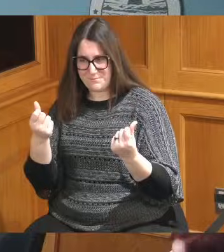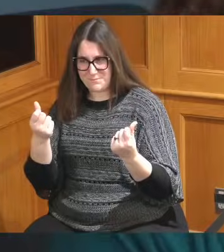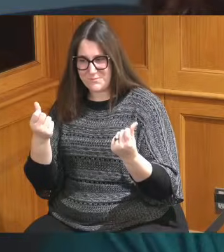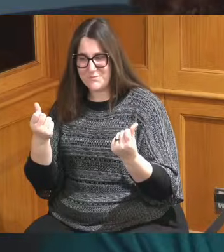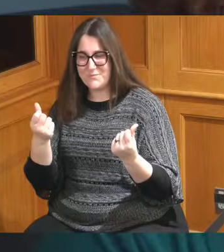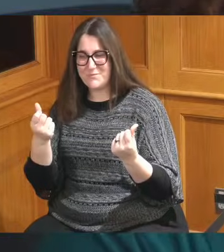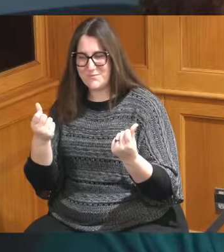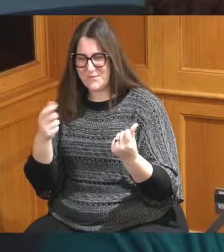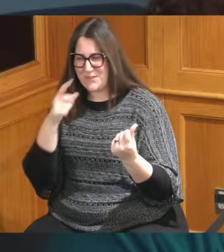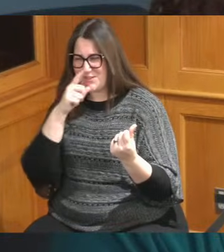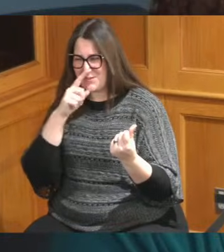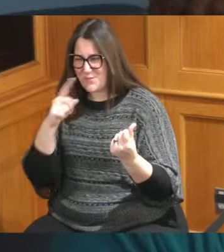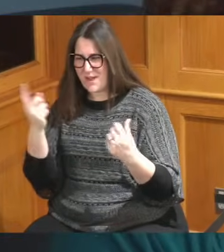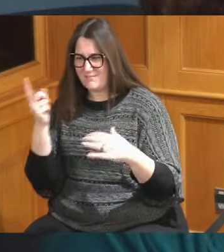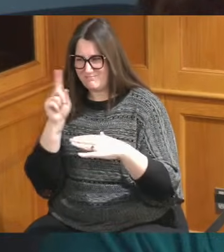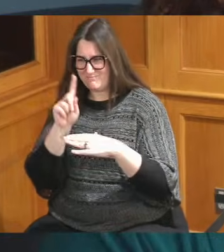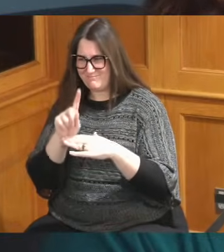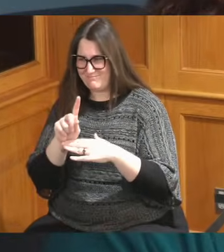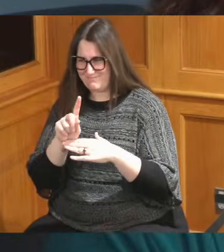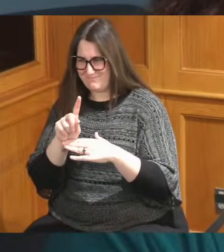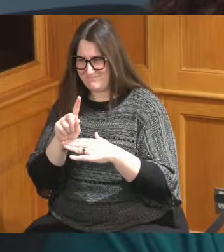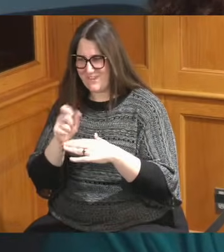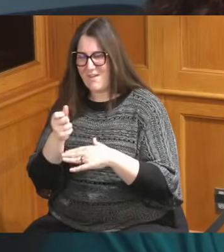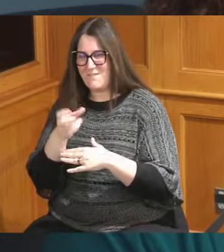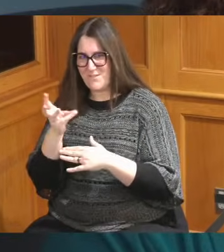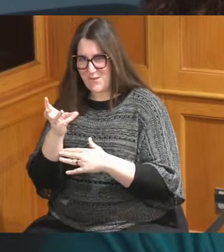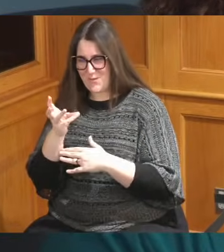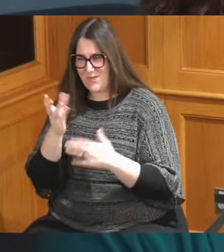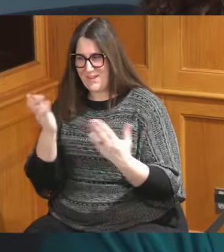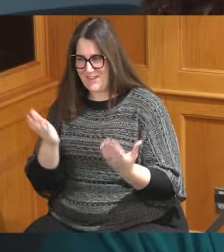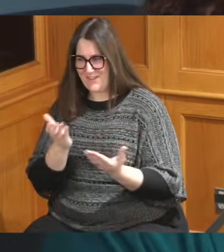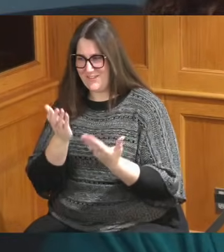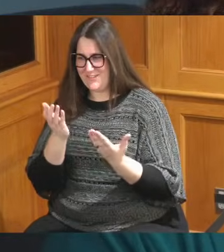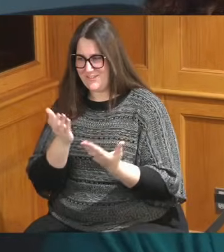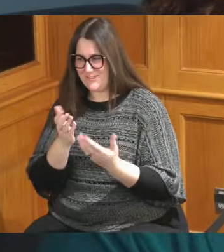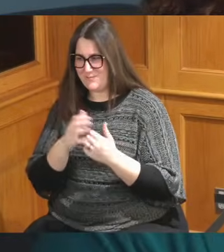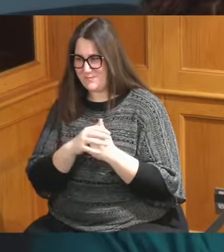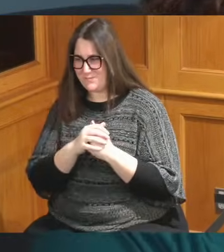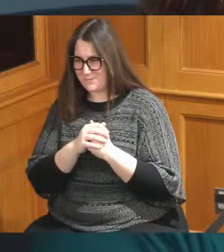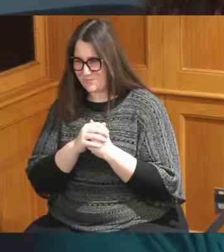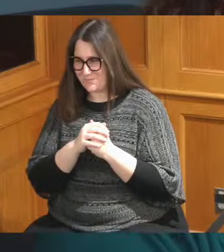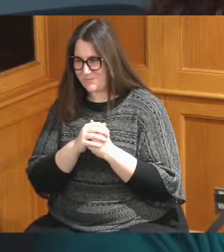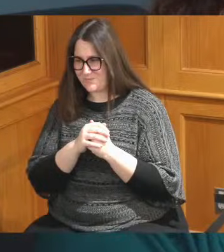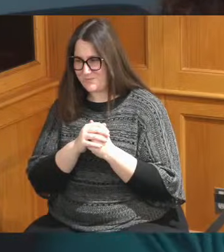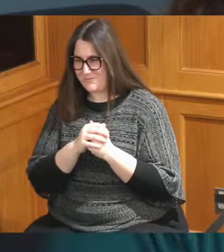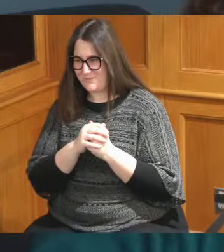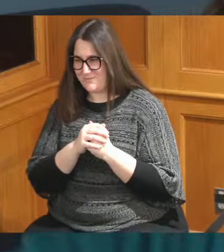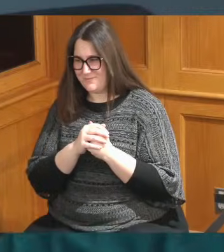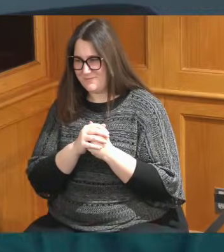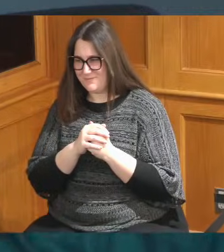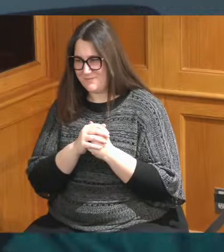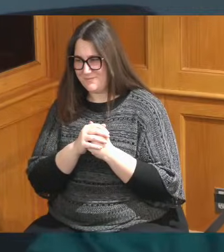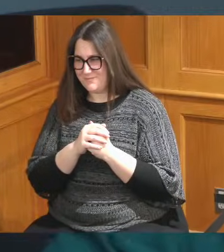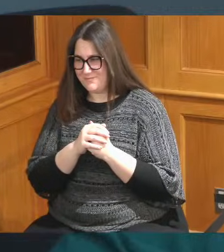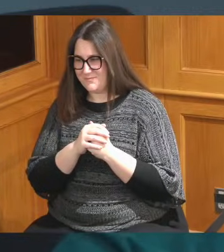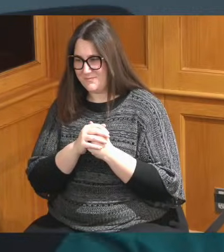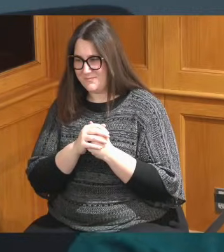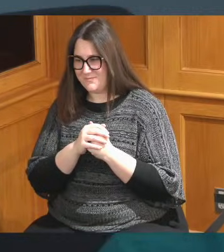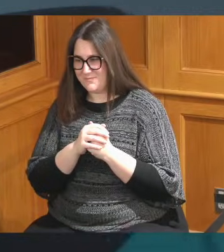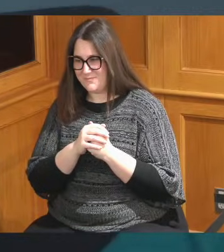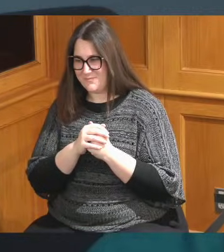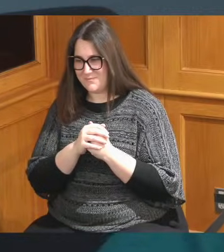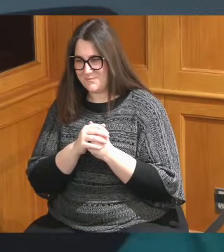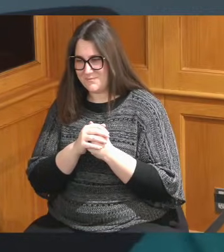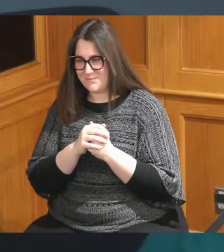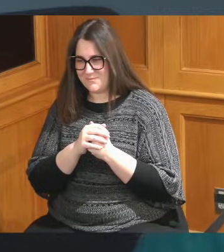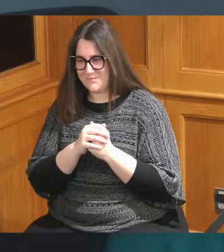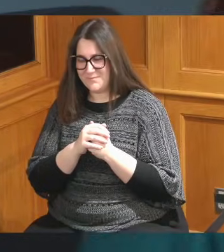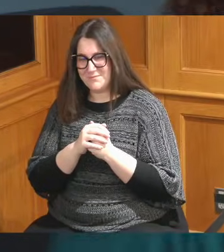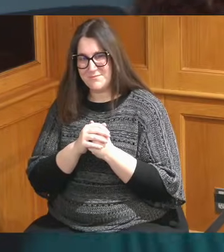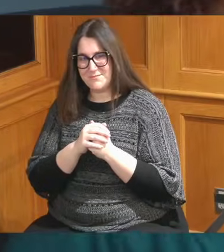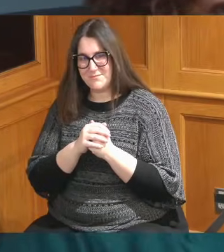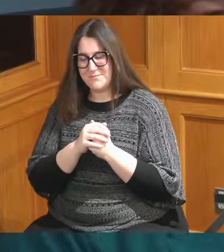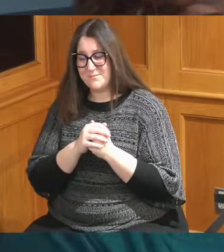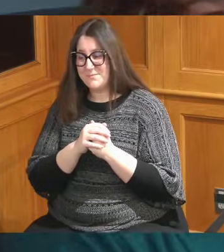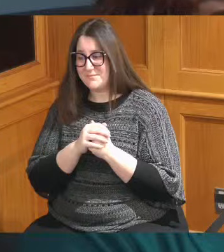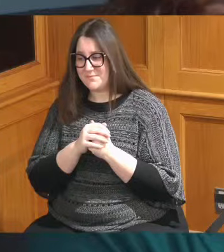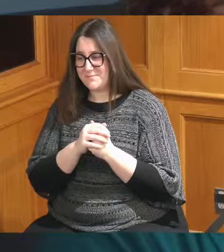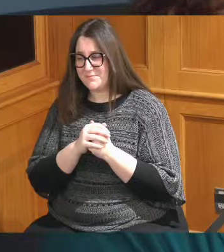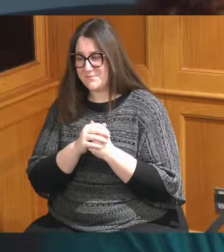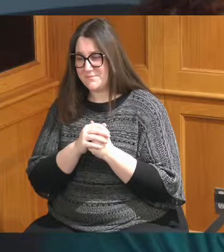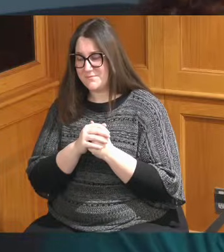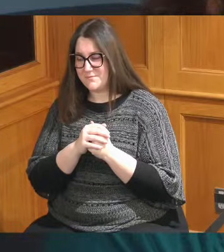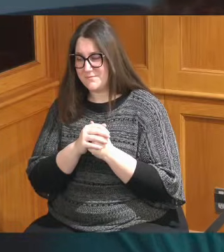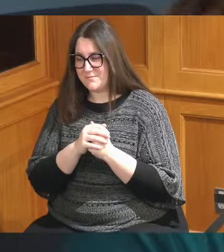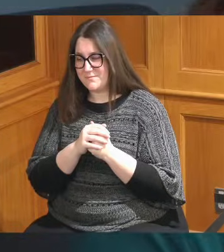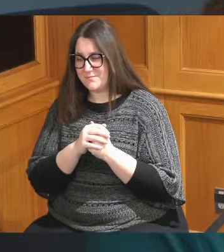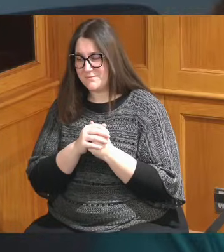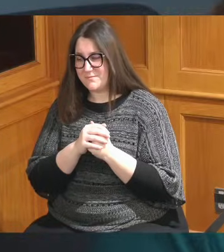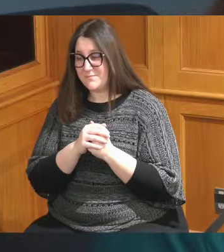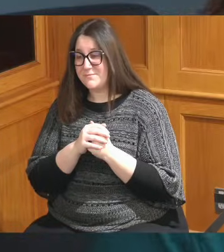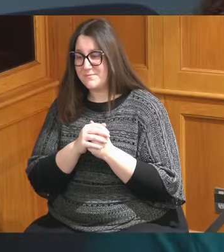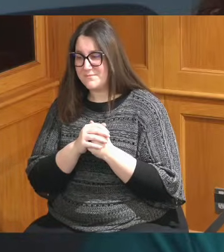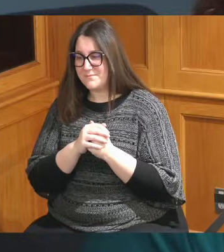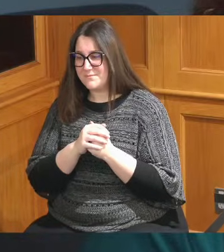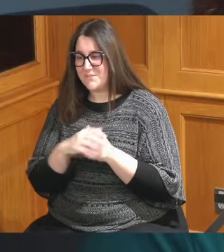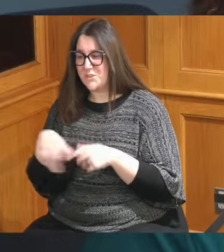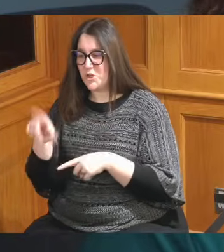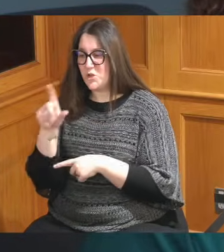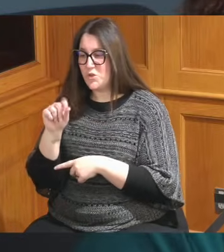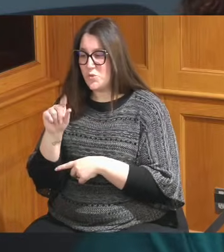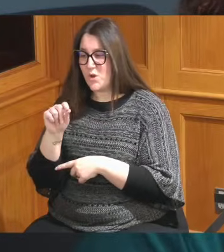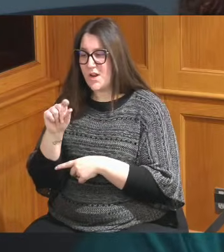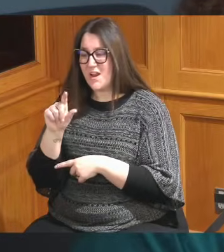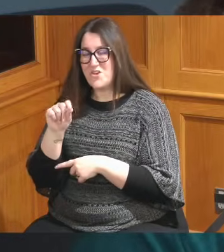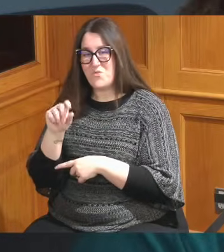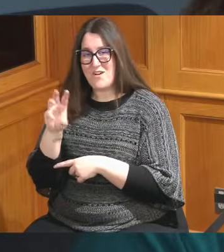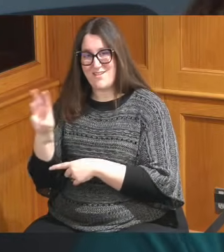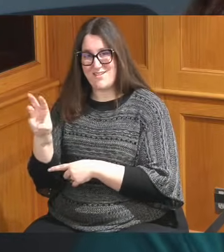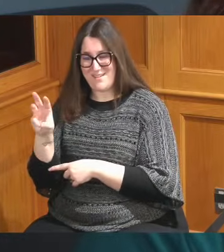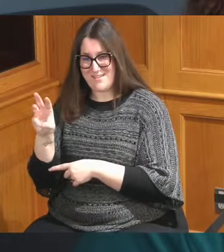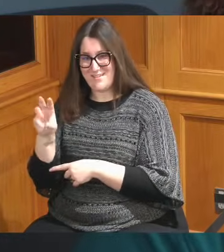forward. Got a couple of them here. All right. Whereas 2026 is the 100th